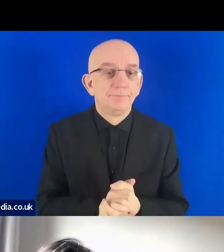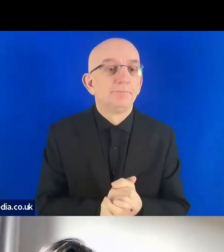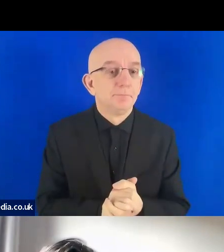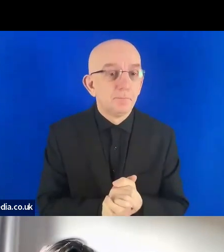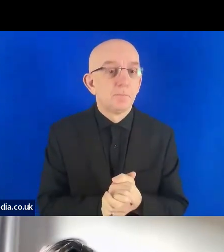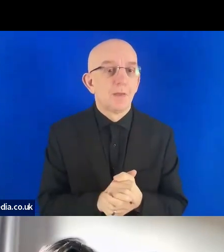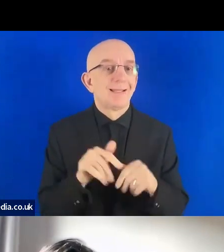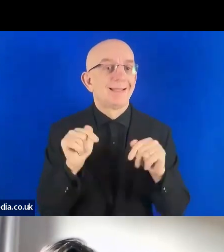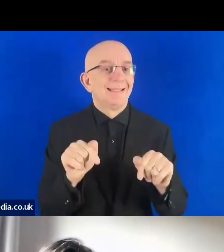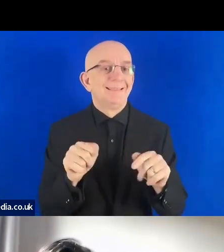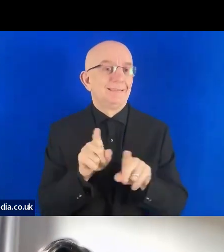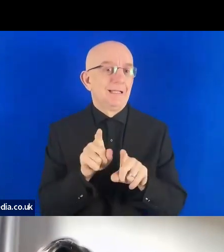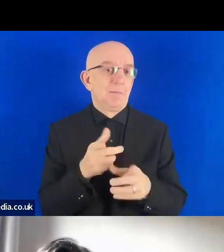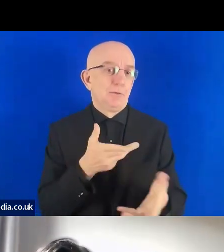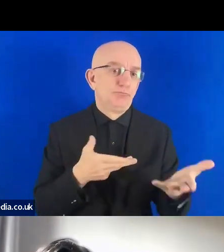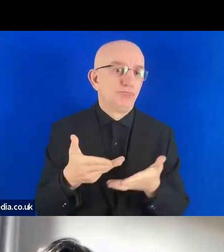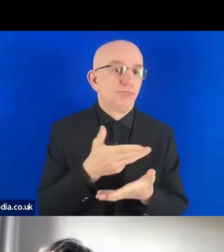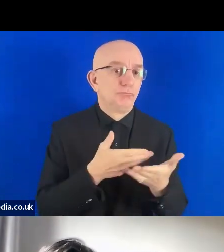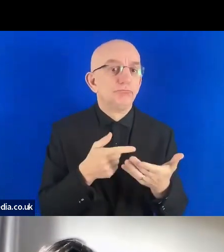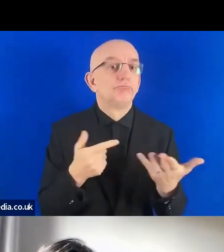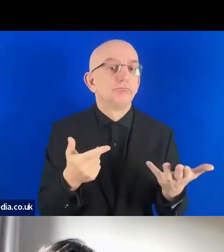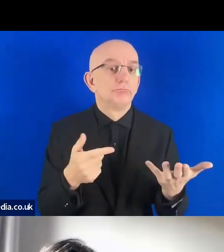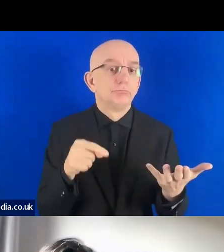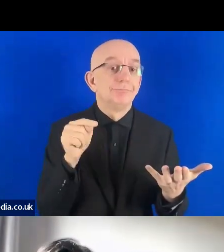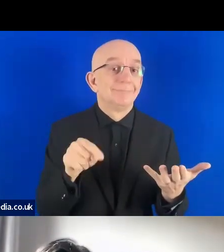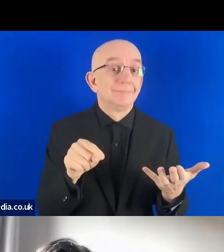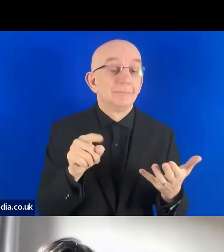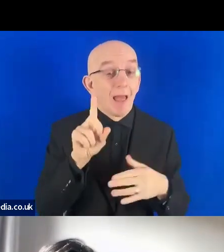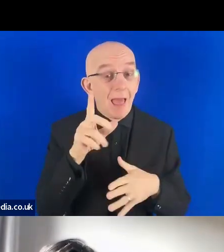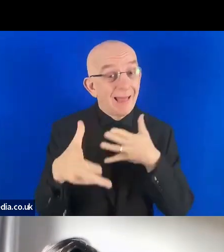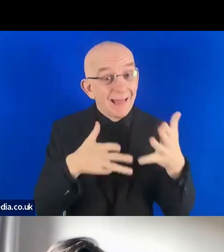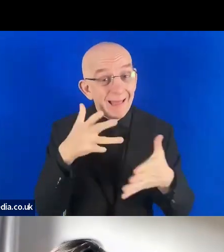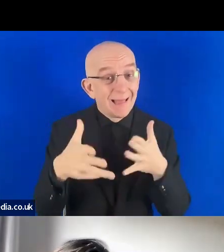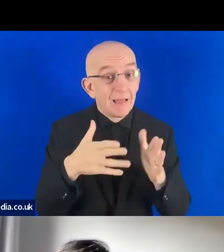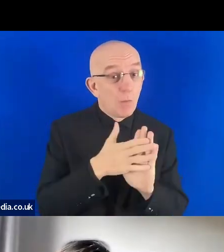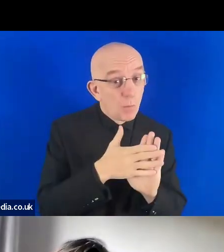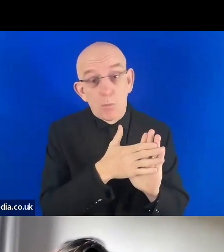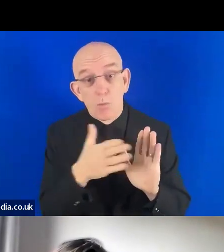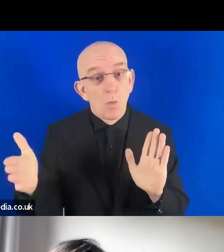it's not going to be, in every room, but it's a way to even extend around accessibility.